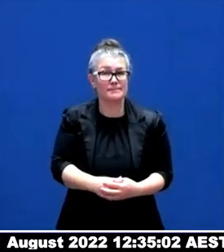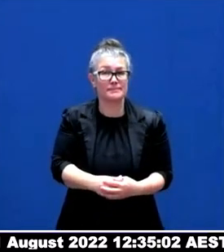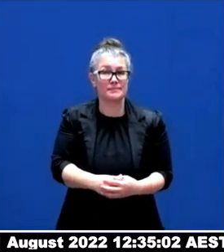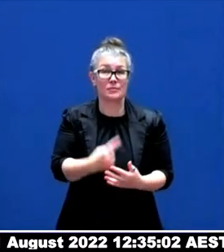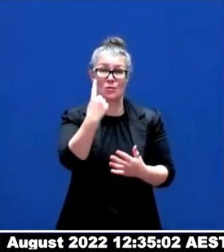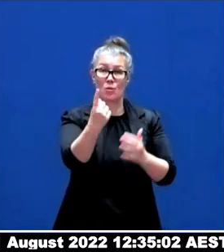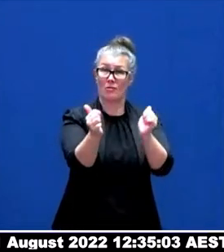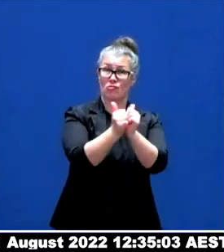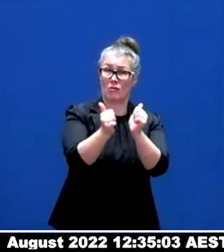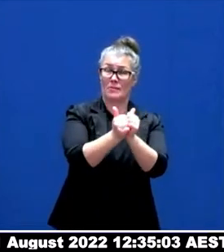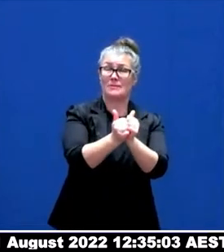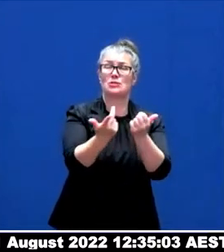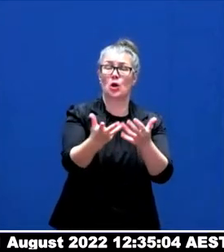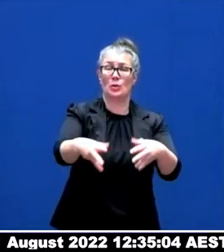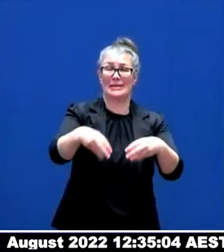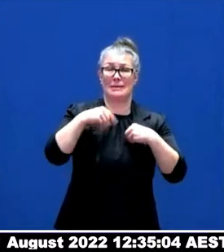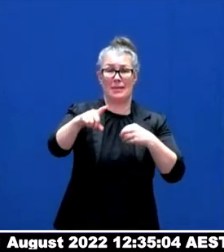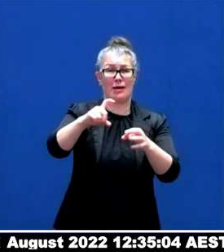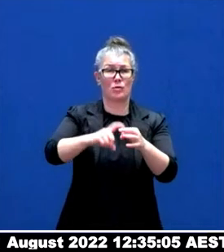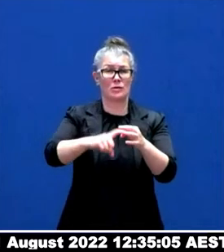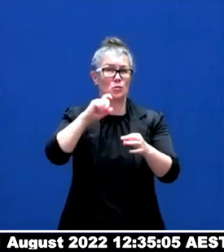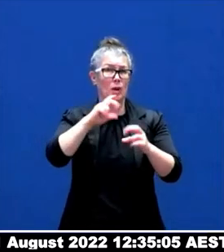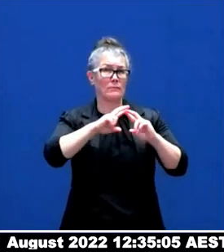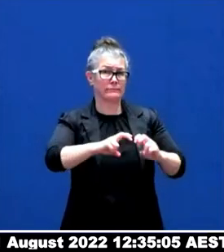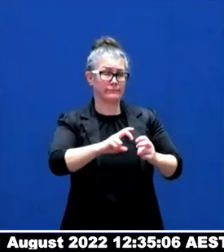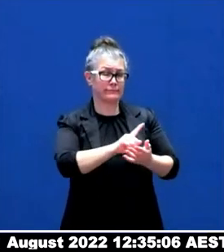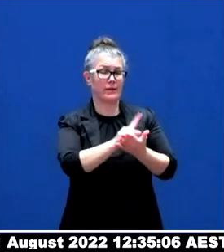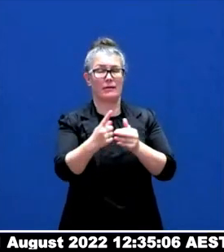So I'd have to take that on notice but there's a range of information available.